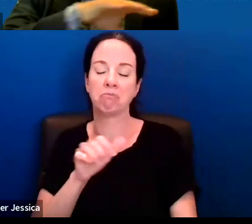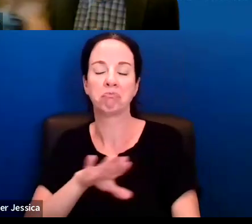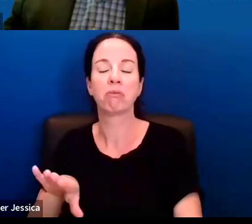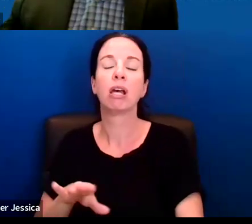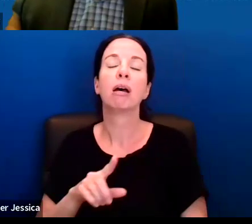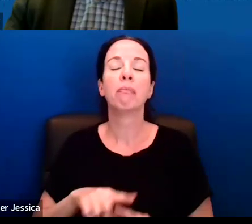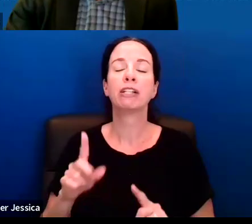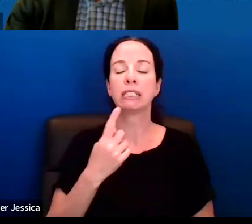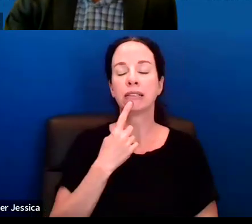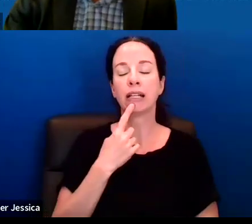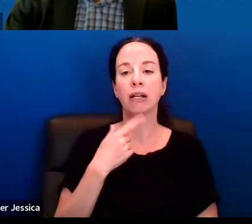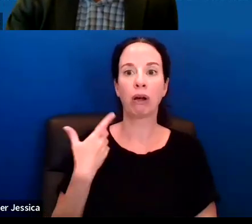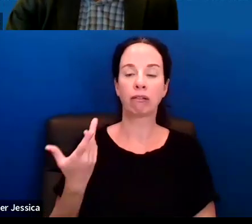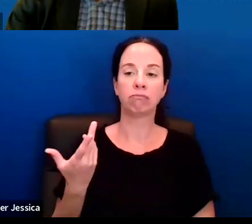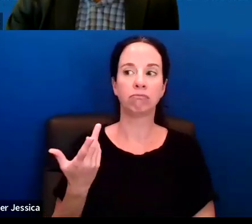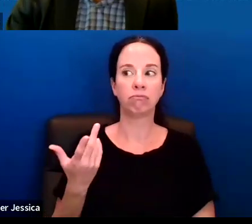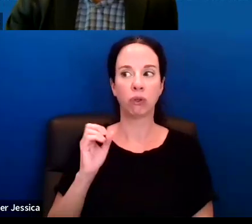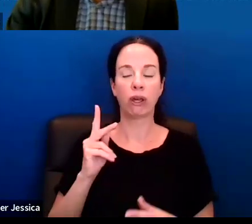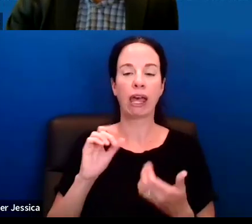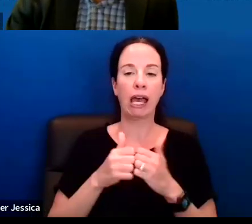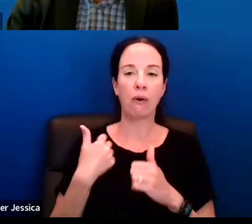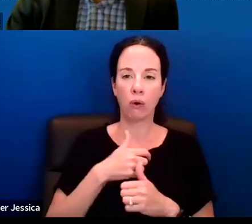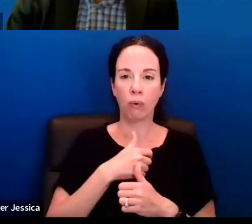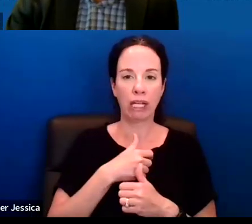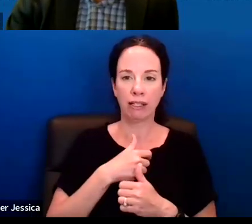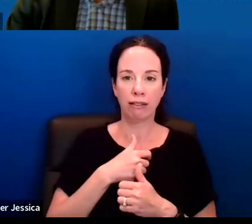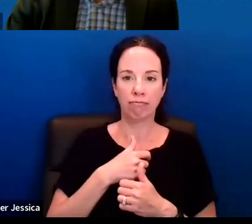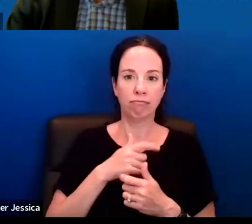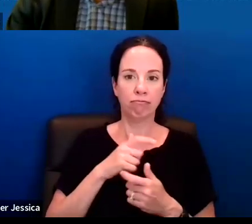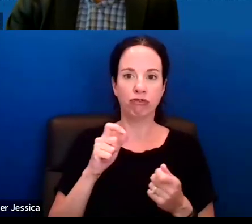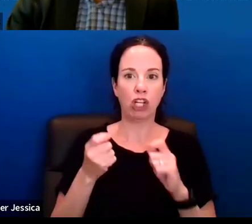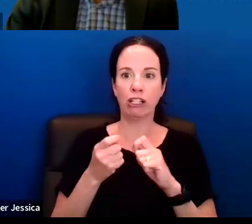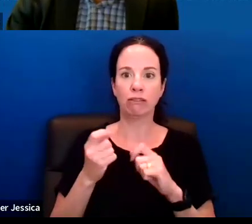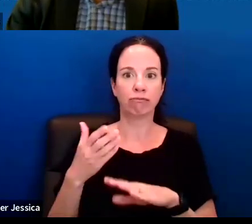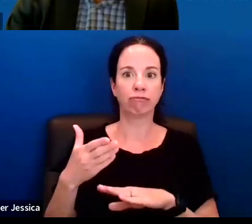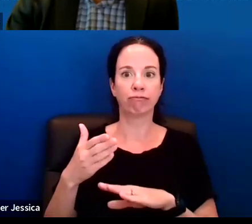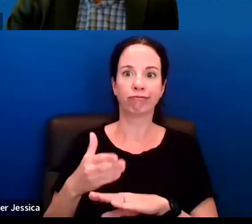hey, you know, how are we moving the needle? That's right. That's exactly right. So an